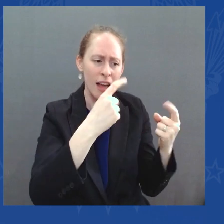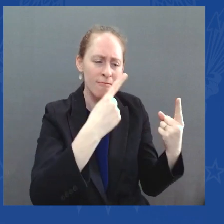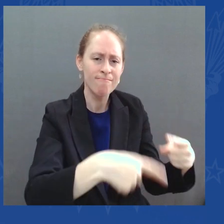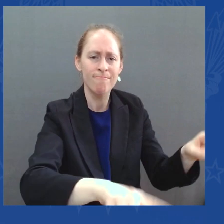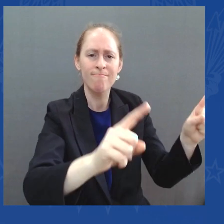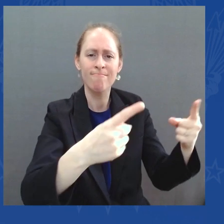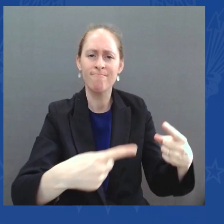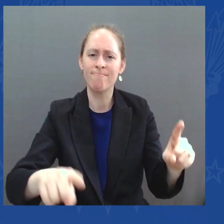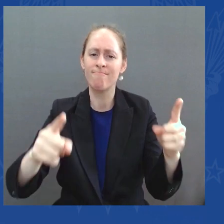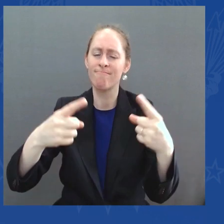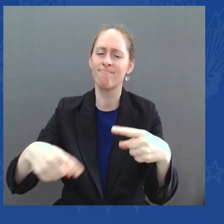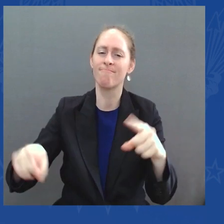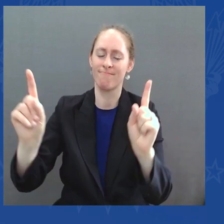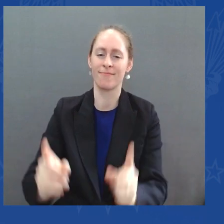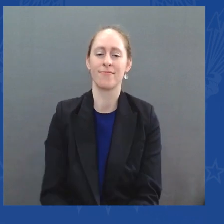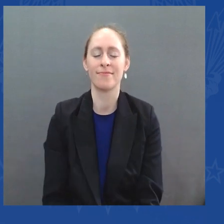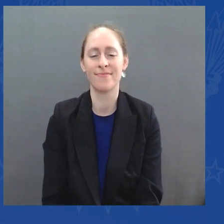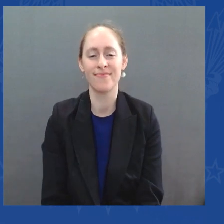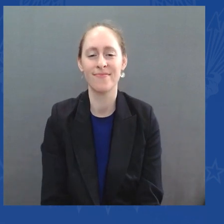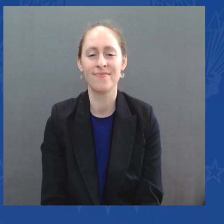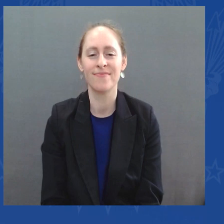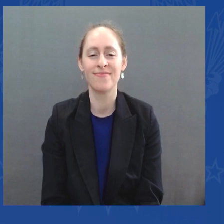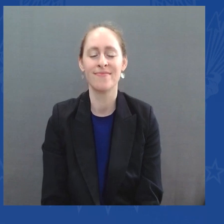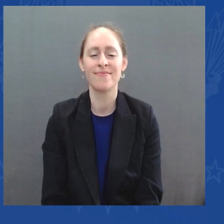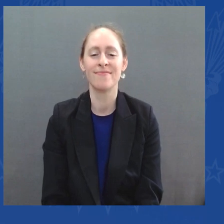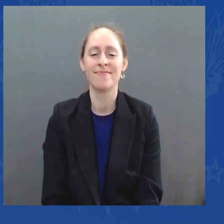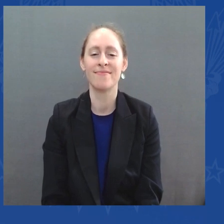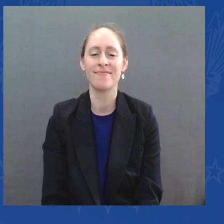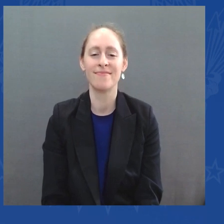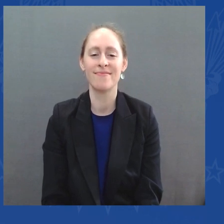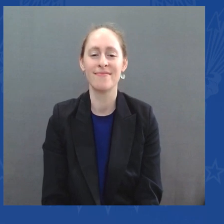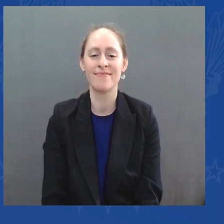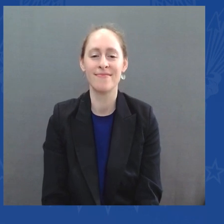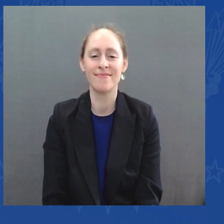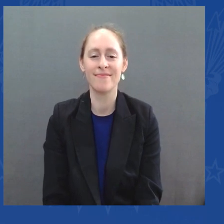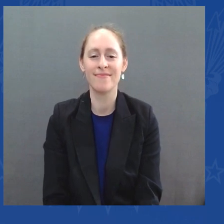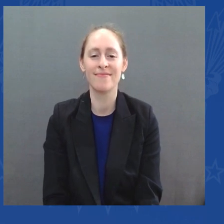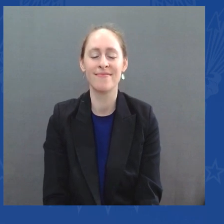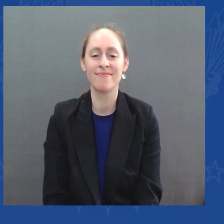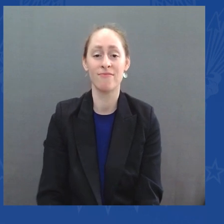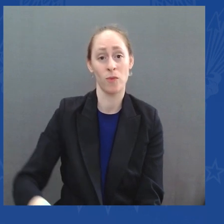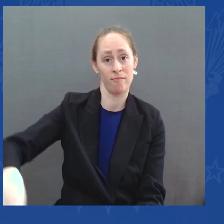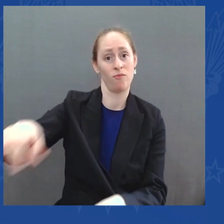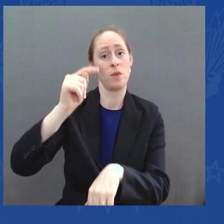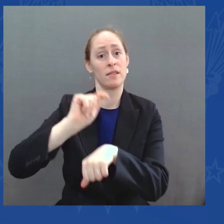And that's what this task force will do. It's about opportunity.